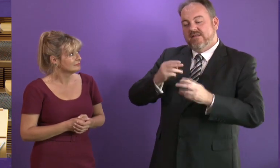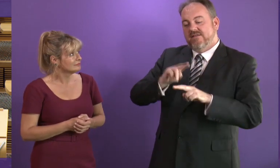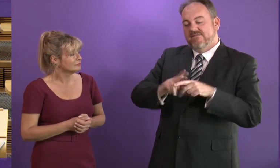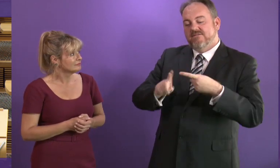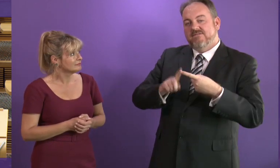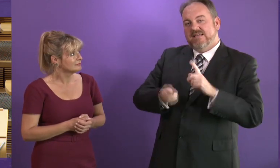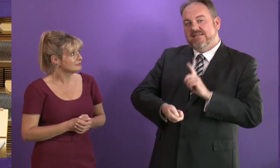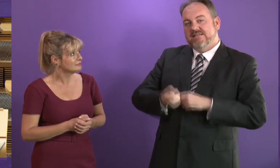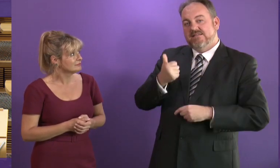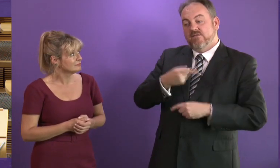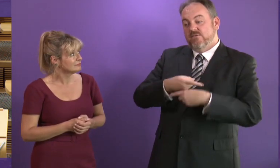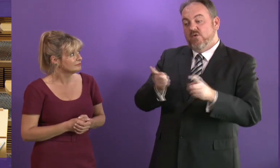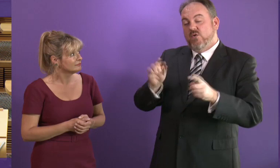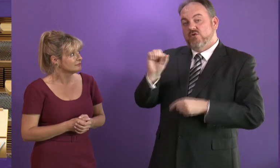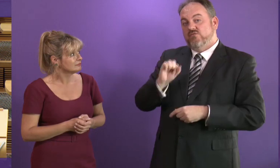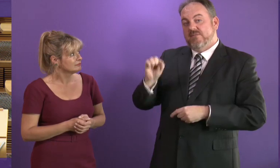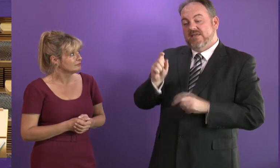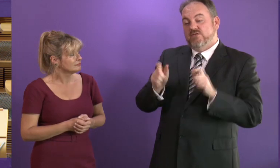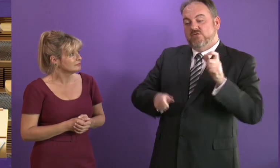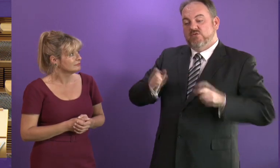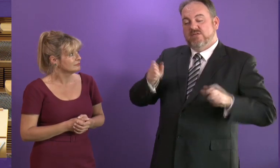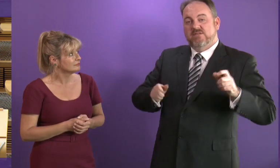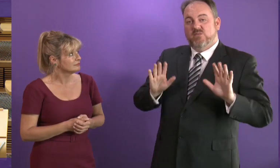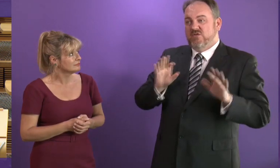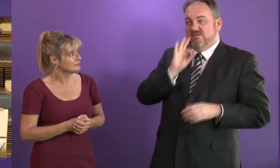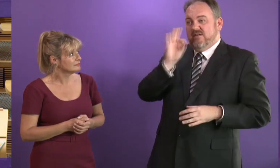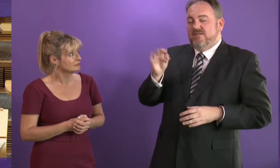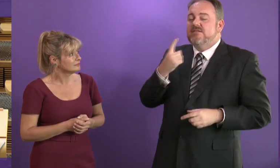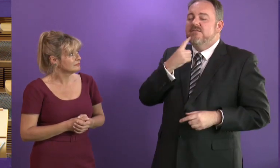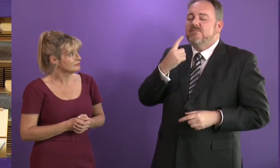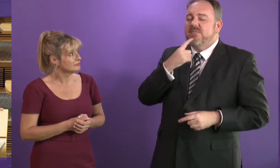have asked for a simple promise: whatever happens regarding Brexit—I am determined